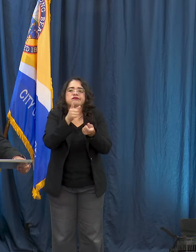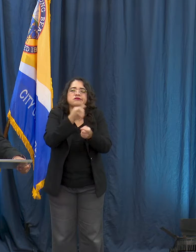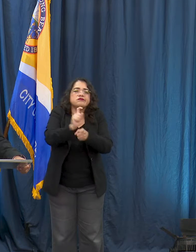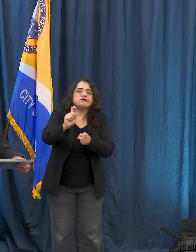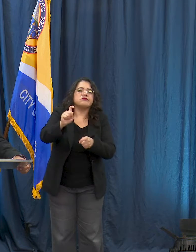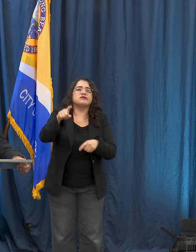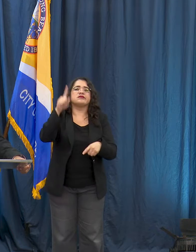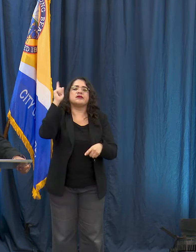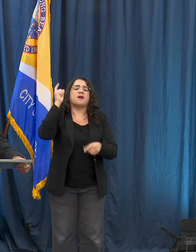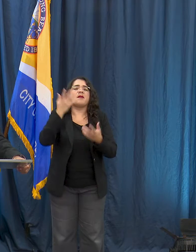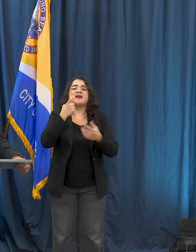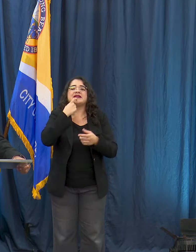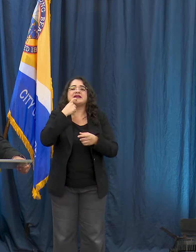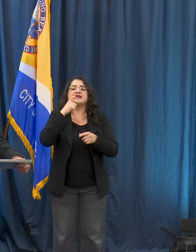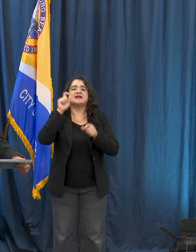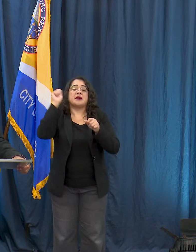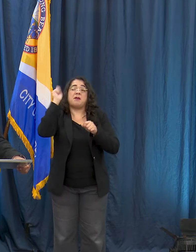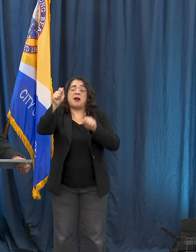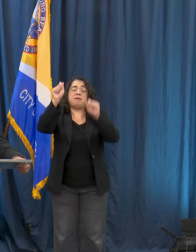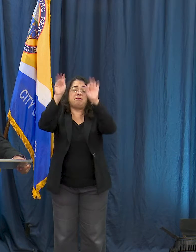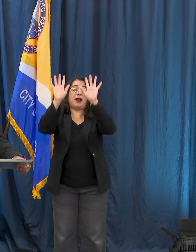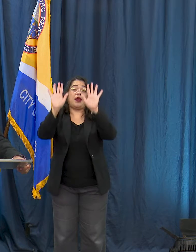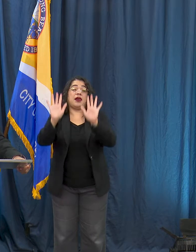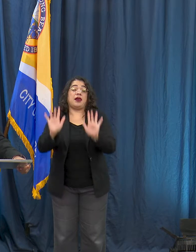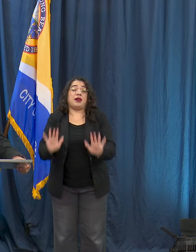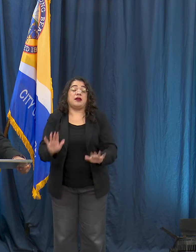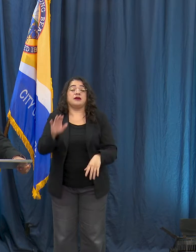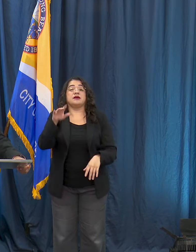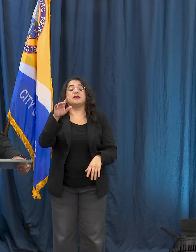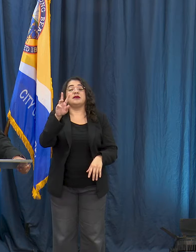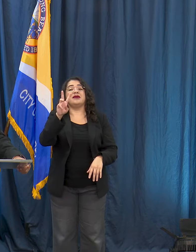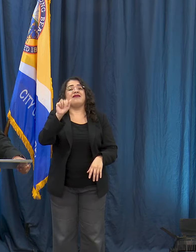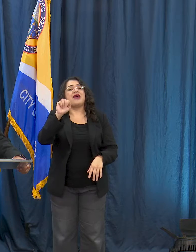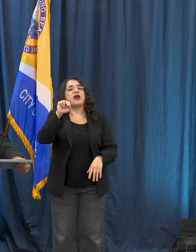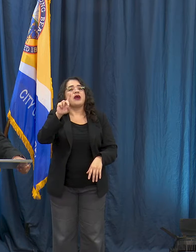smash perhaps or or damage because of graffiti